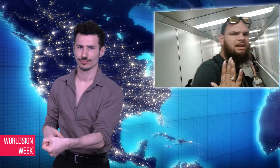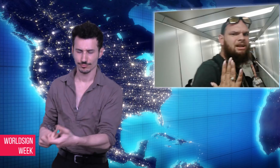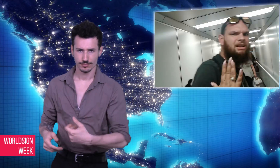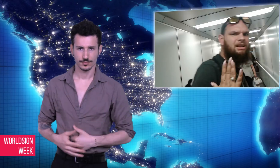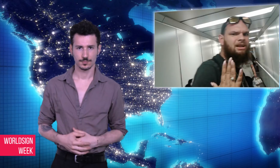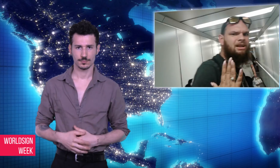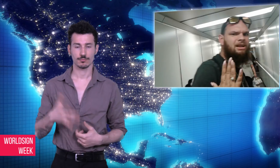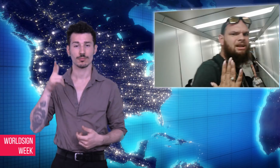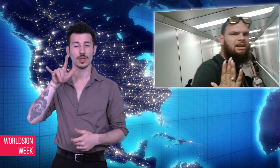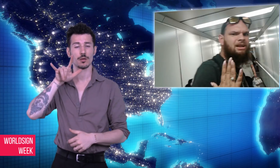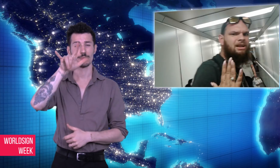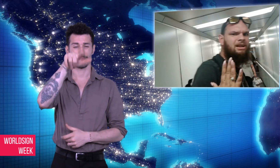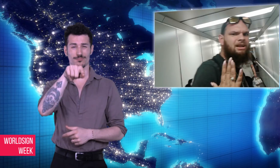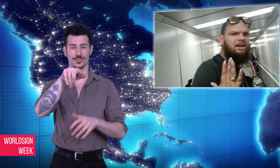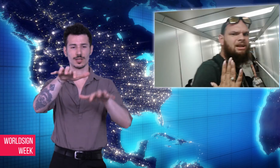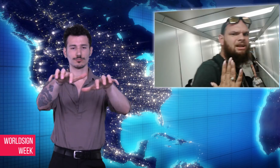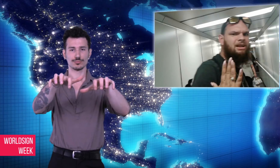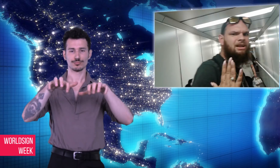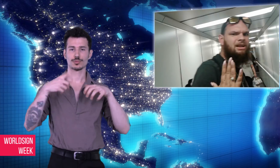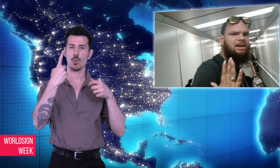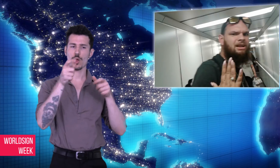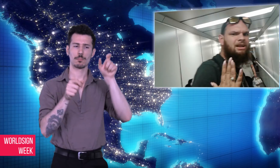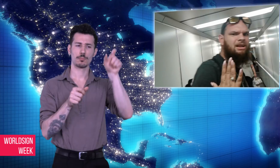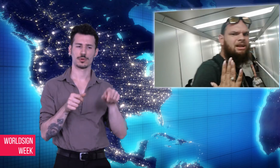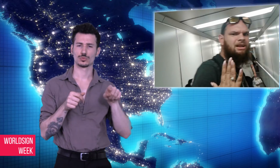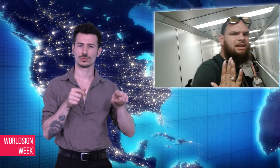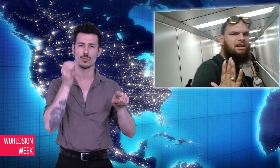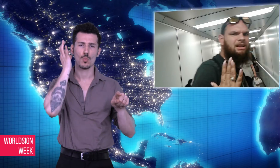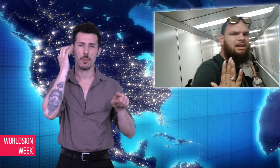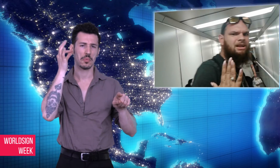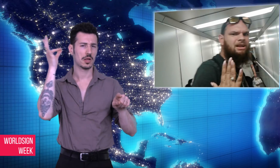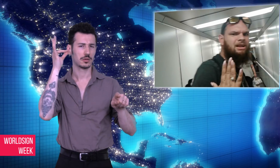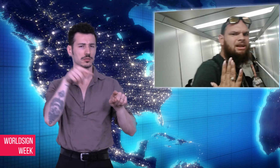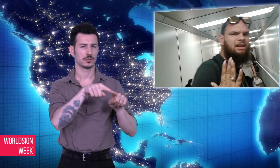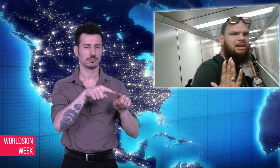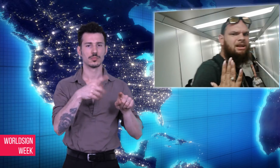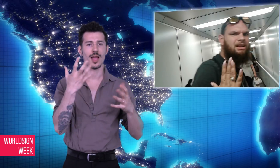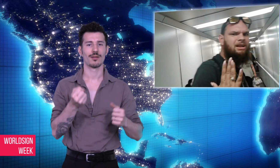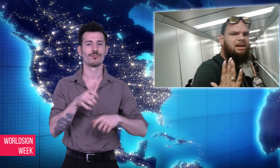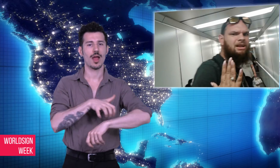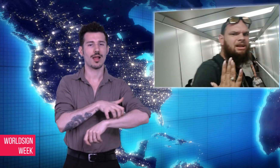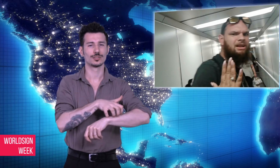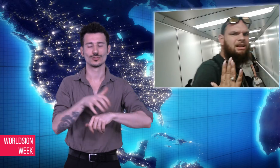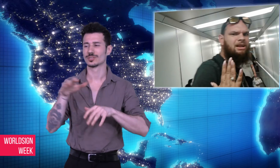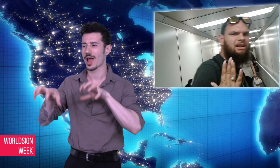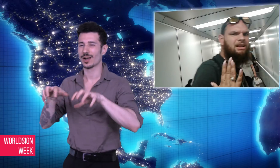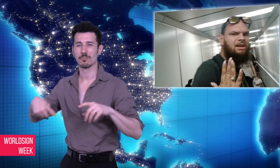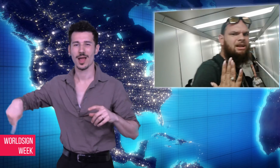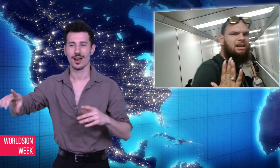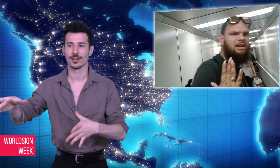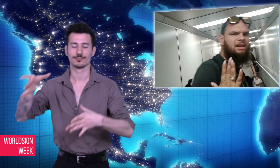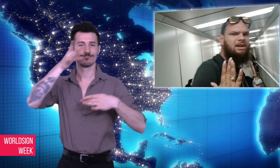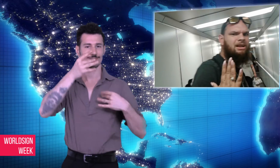reported to be allergic to dogs. As the plane taxied to the terminal and